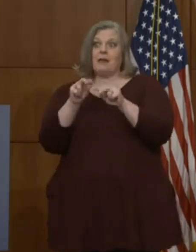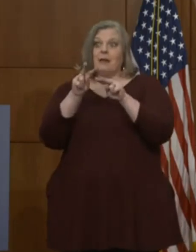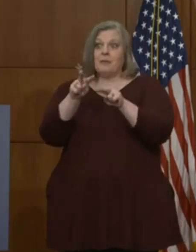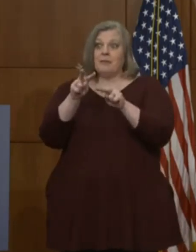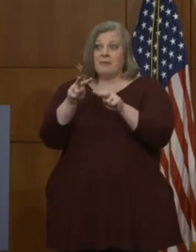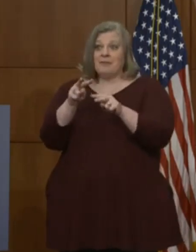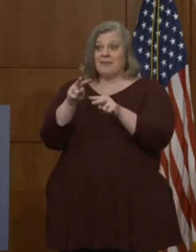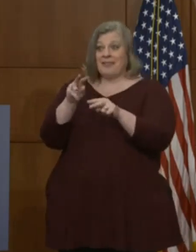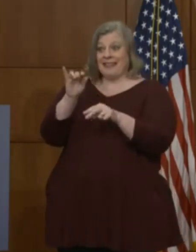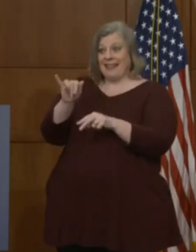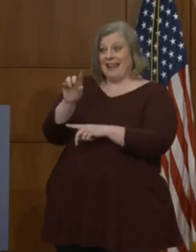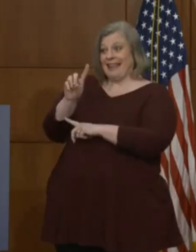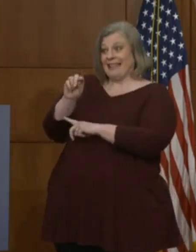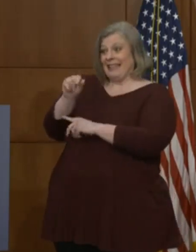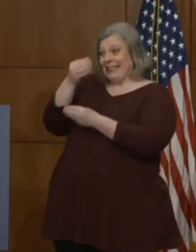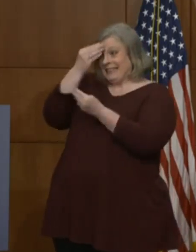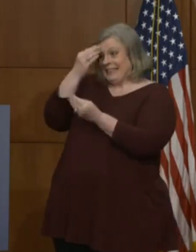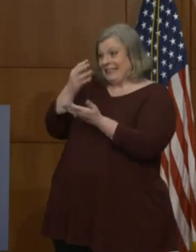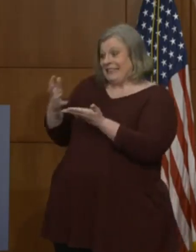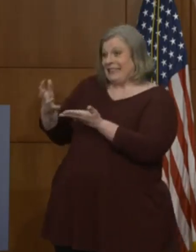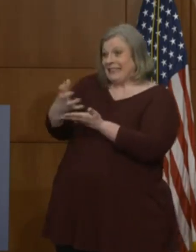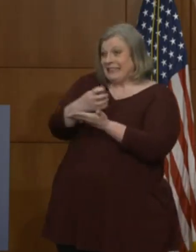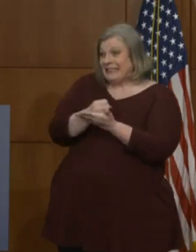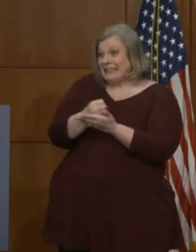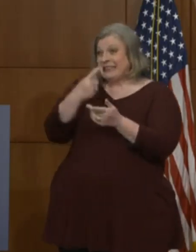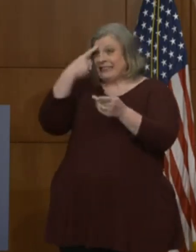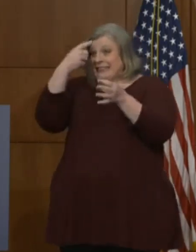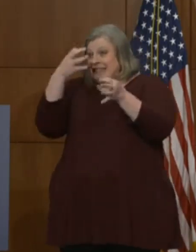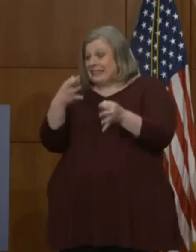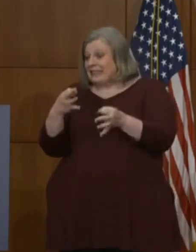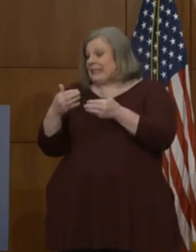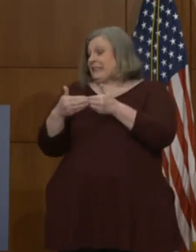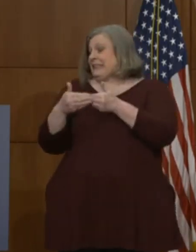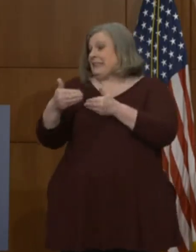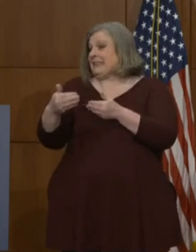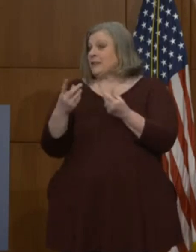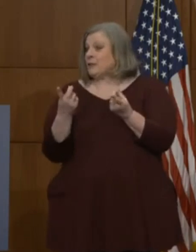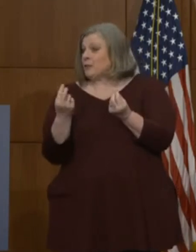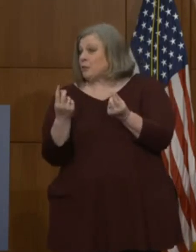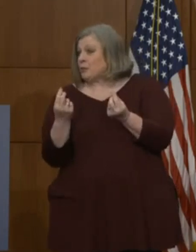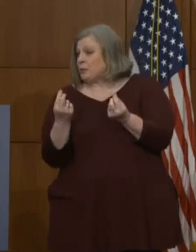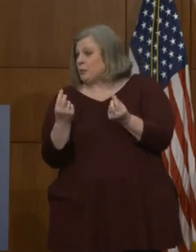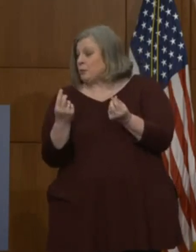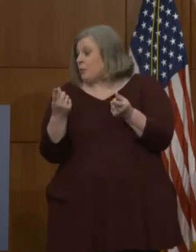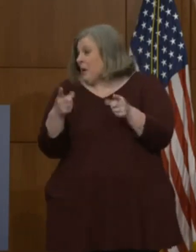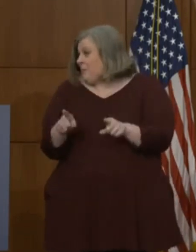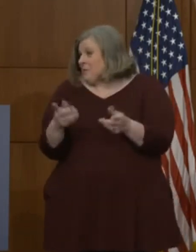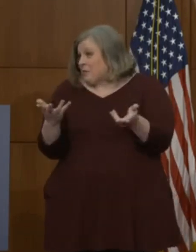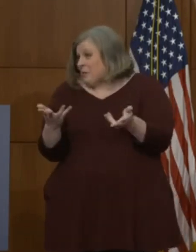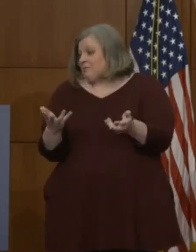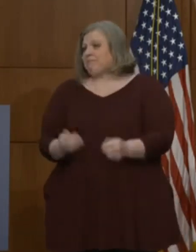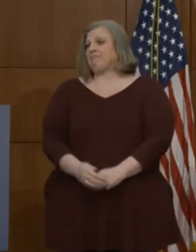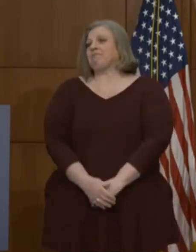WILL CONTINUE TO MONITOR HEALTH DATA IN THE MEANTIME TO DATA IN THE MEANTIME TO DETERMINE WHAT NEEDS TO HAPPEN DETERMINE WHAT NEEDS TO HAPPEN AFTER THAT. IT’S IMPORTANT TO